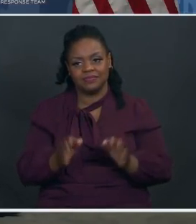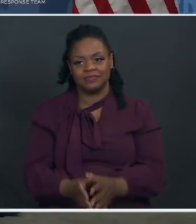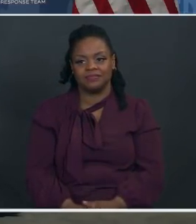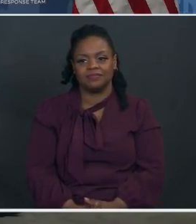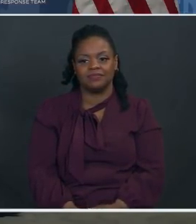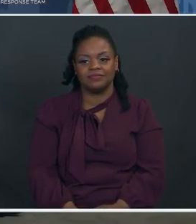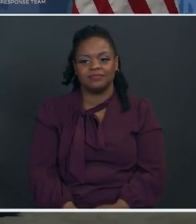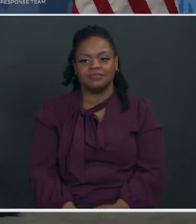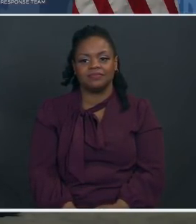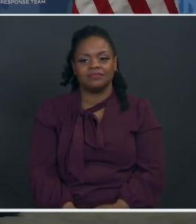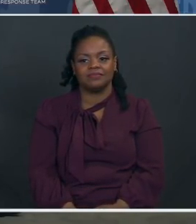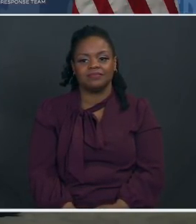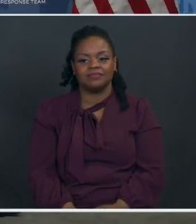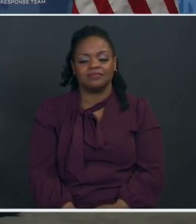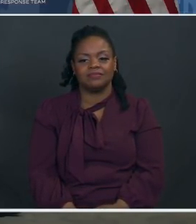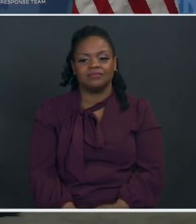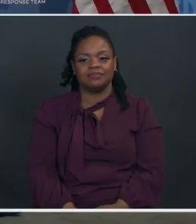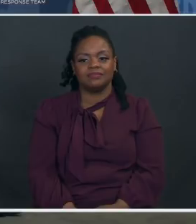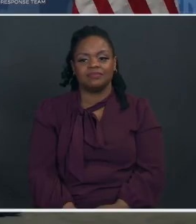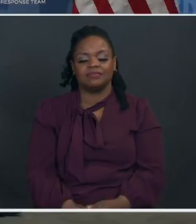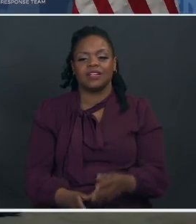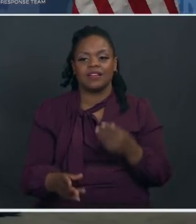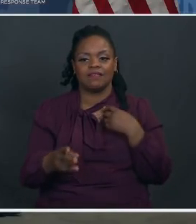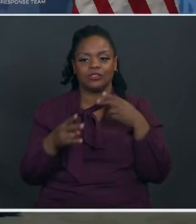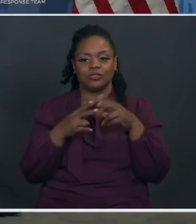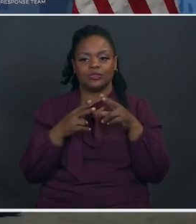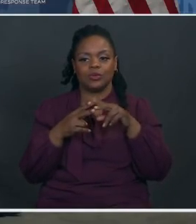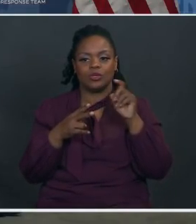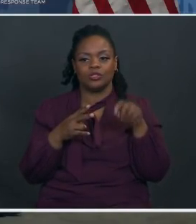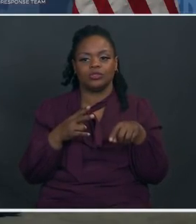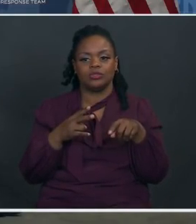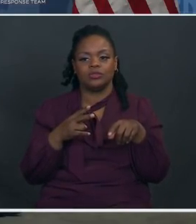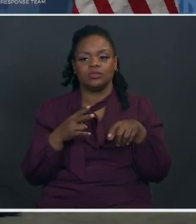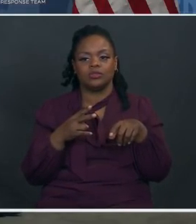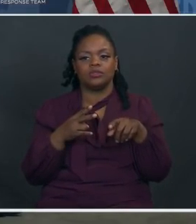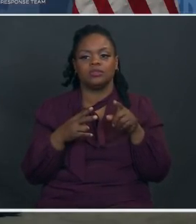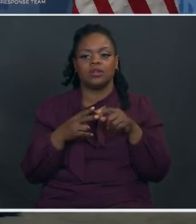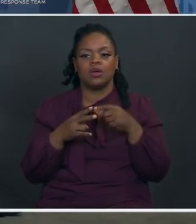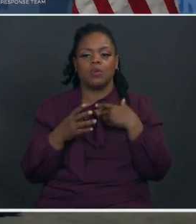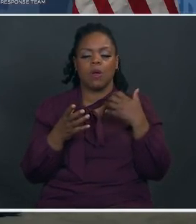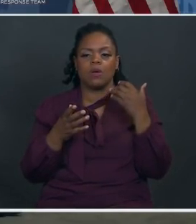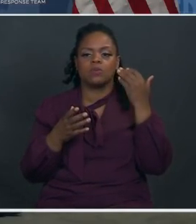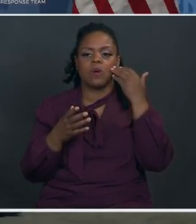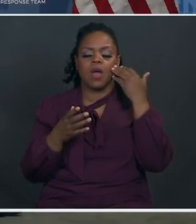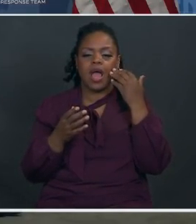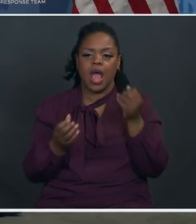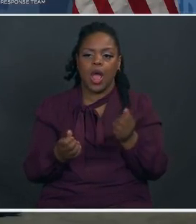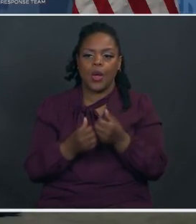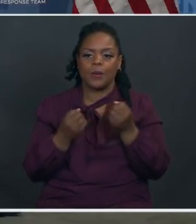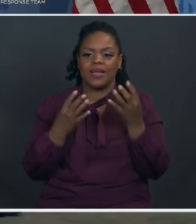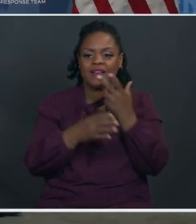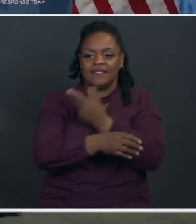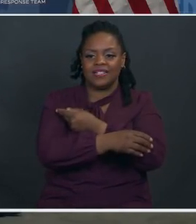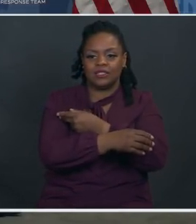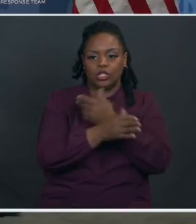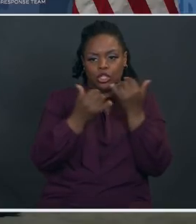First is, can you differentiate how many vaccinations are currently available and what's left in the federal stockpile?